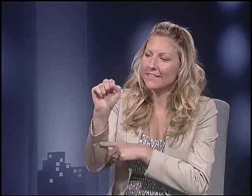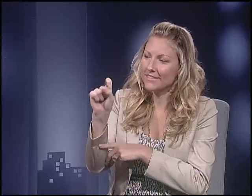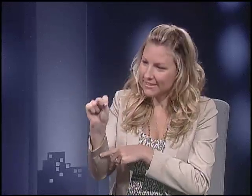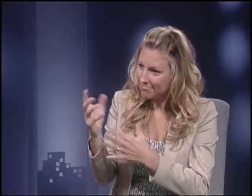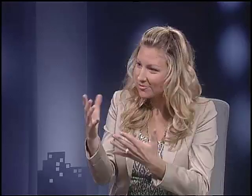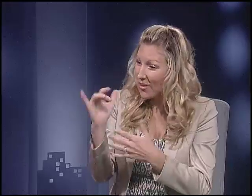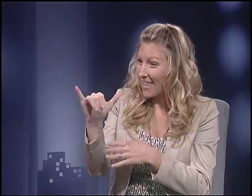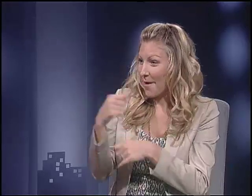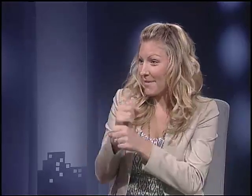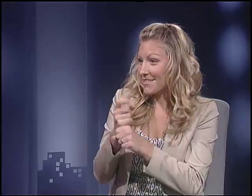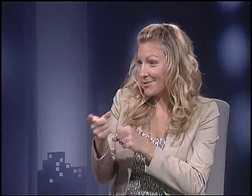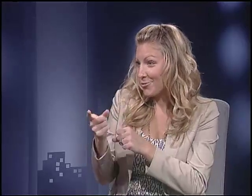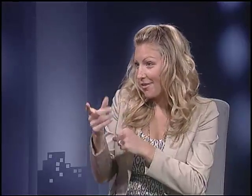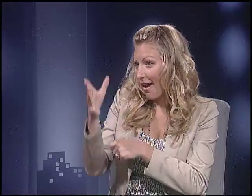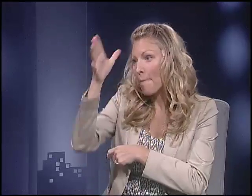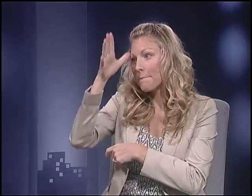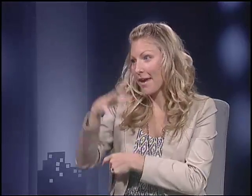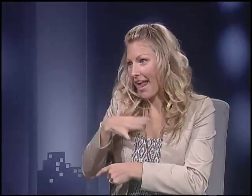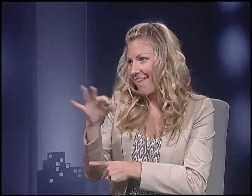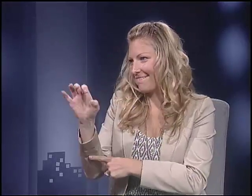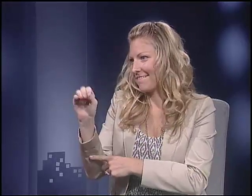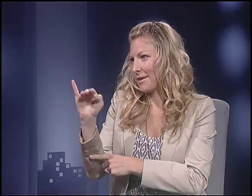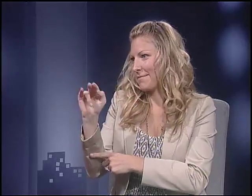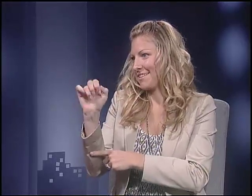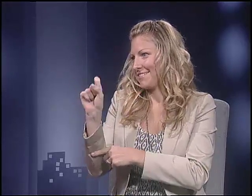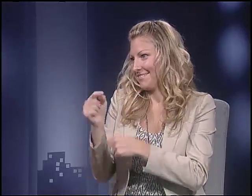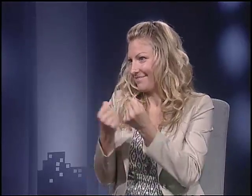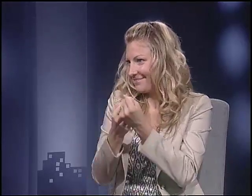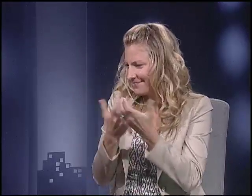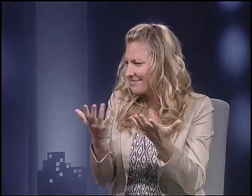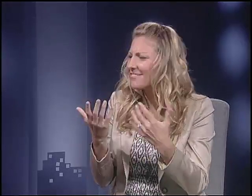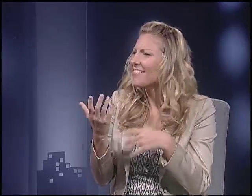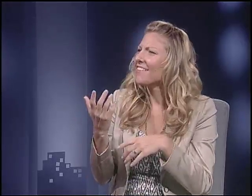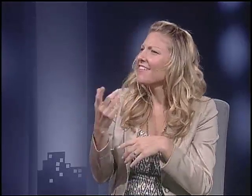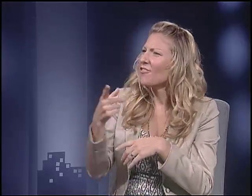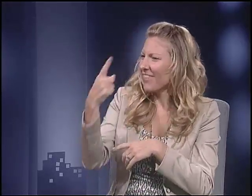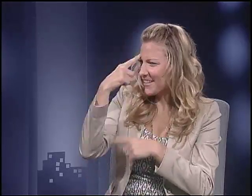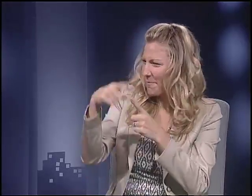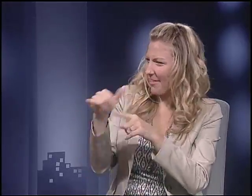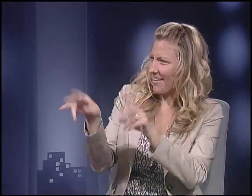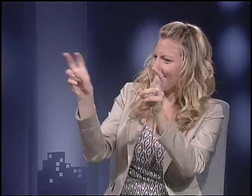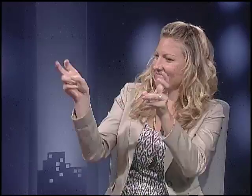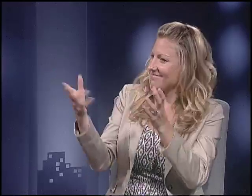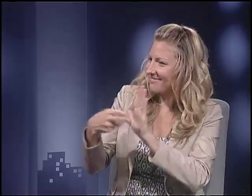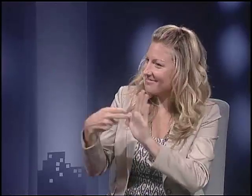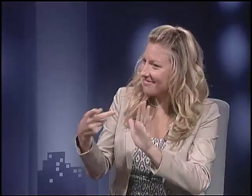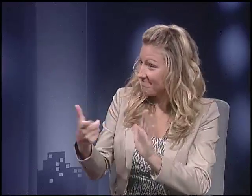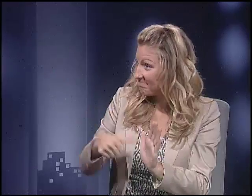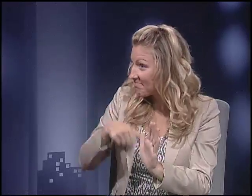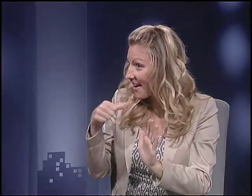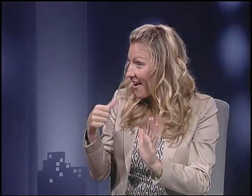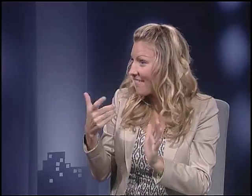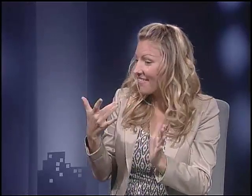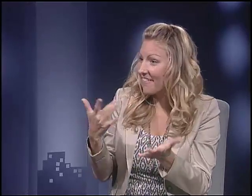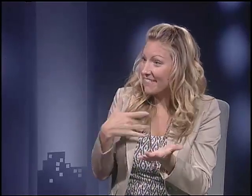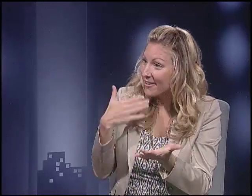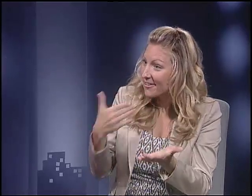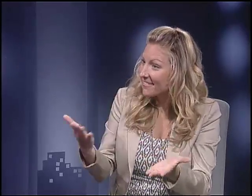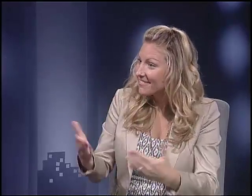You just mentioned being a feminist so that makes you a male feminist. What do you think about that title? Are you proud of it?